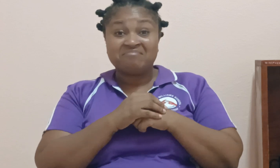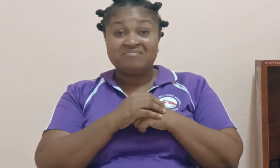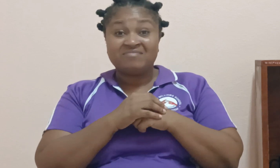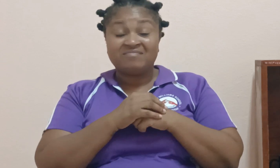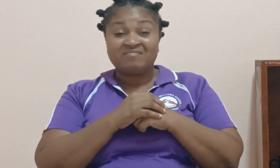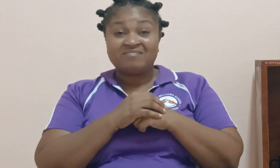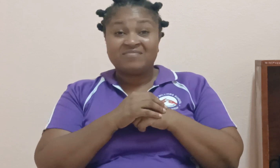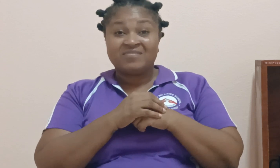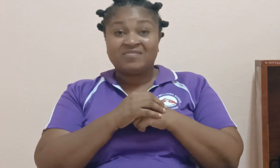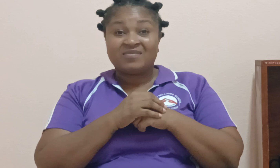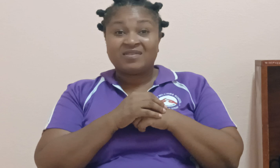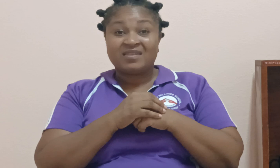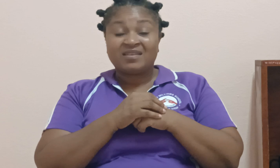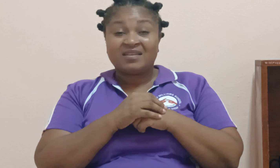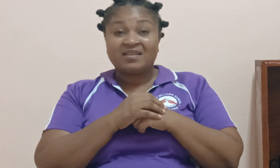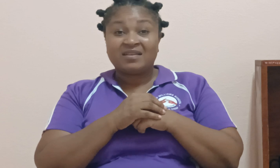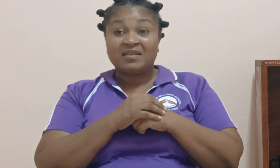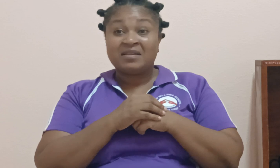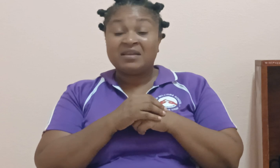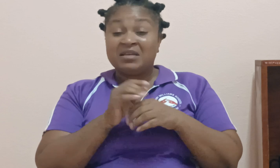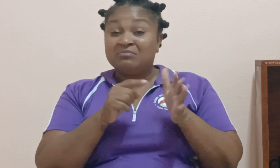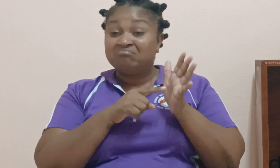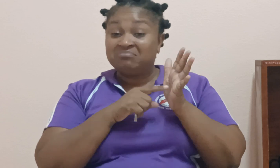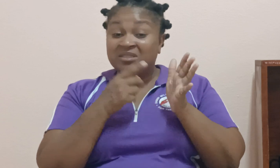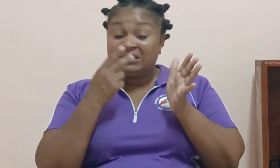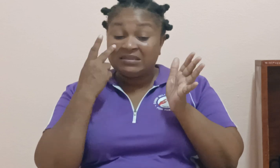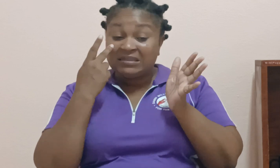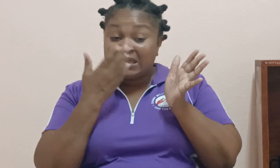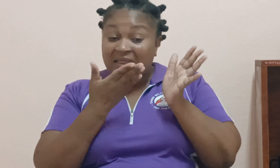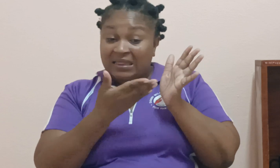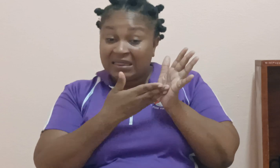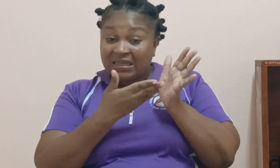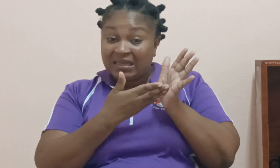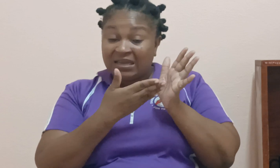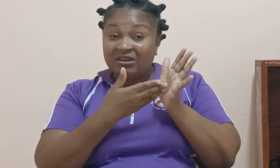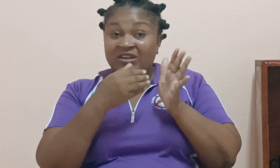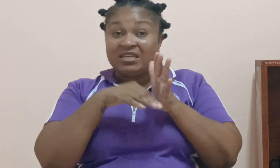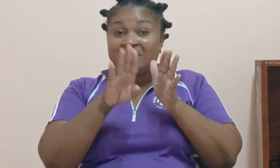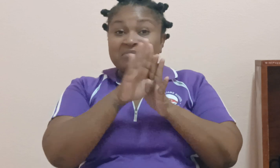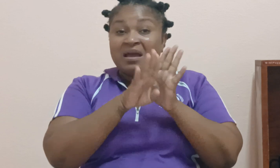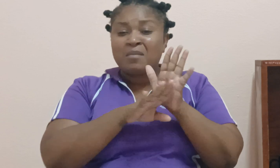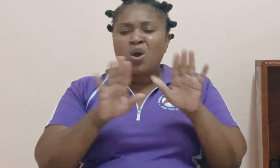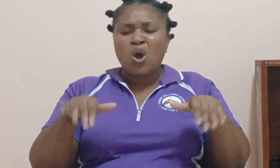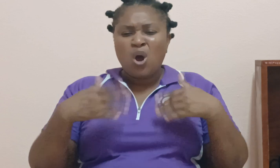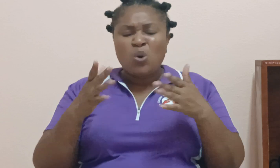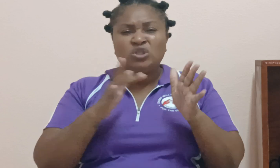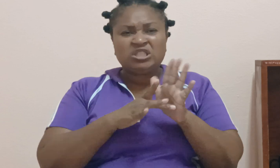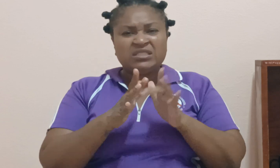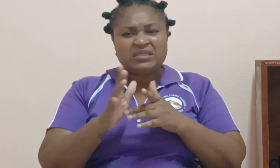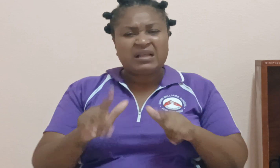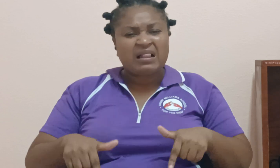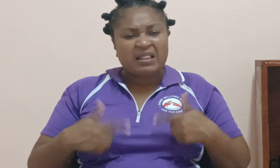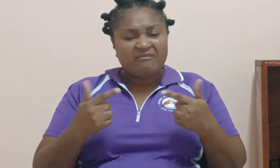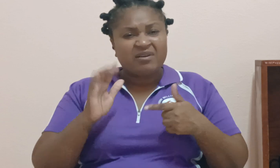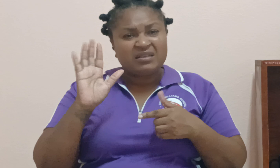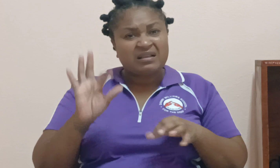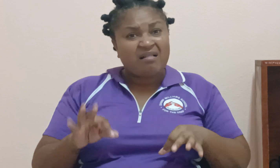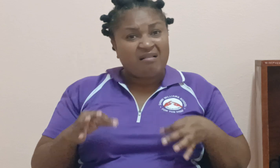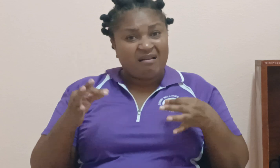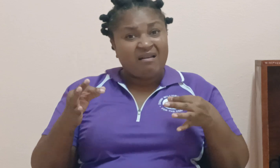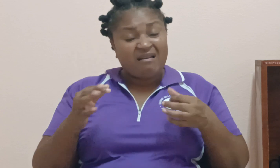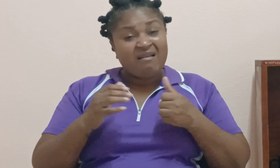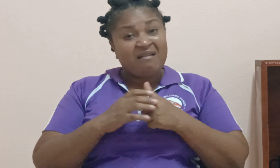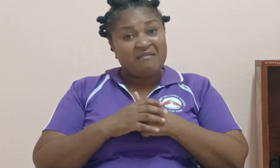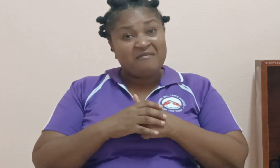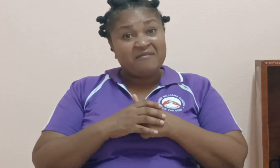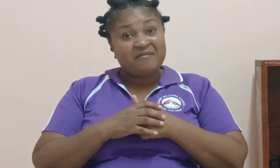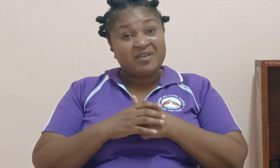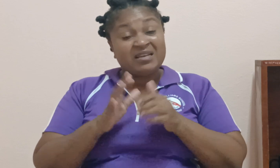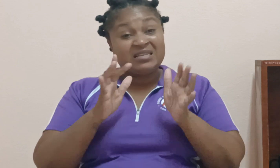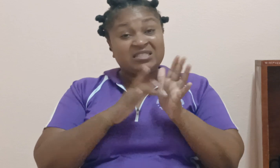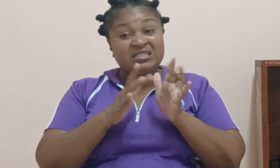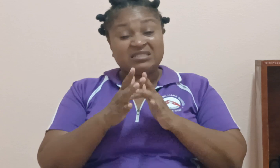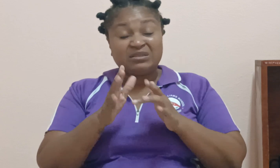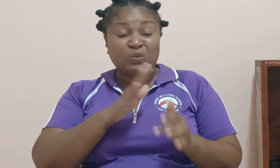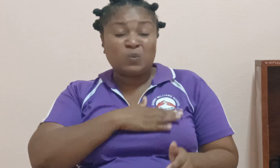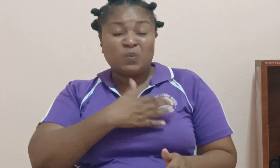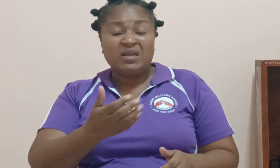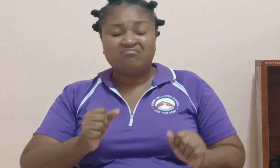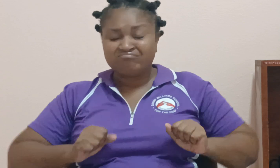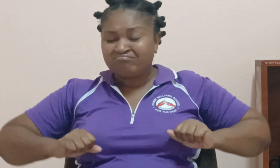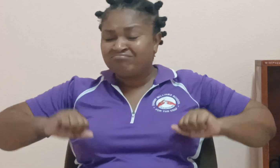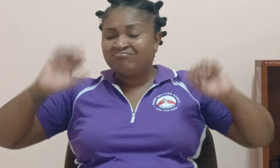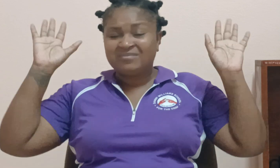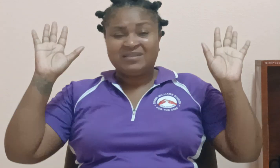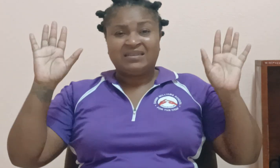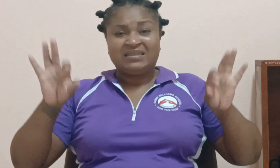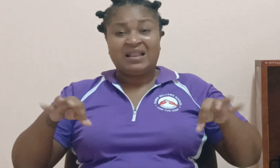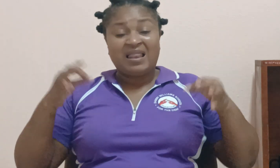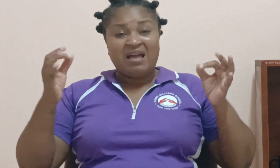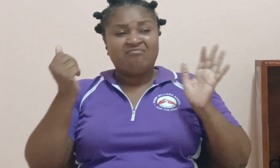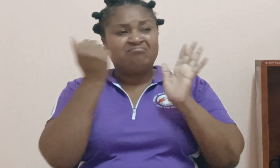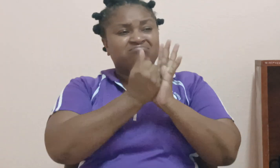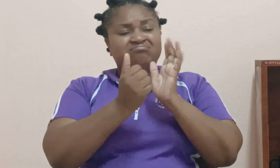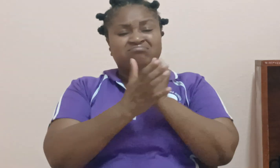It is demonstrated in the scripture how Jesus lived: he willingly gave his life for us;